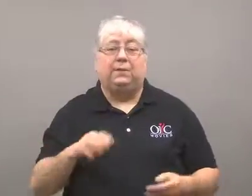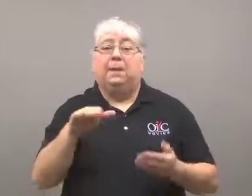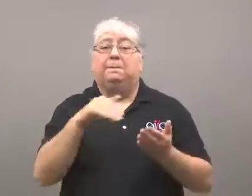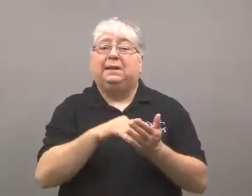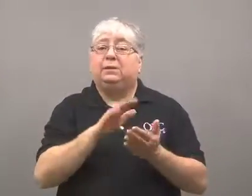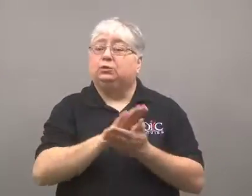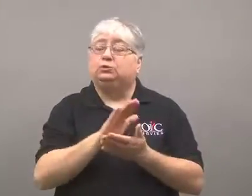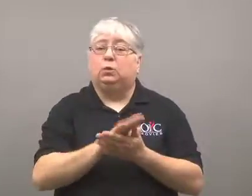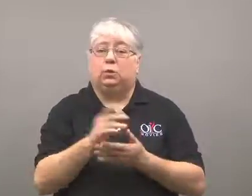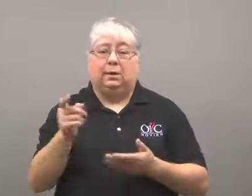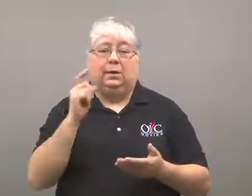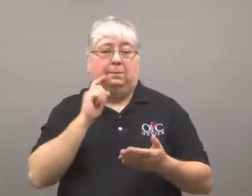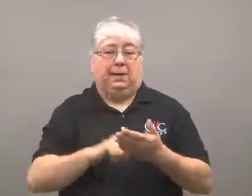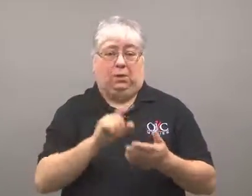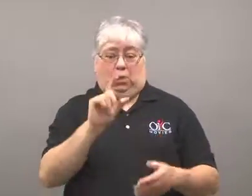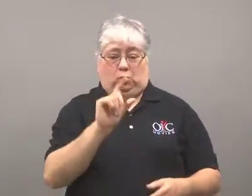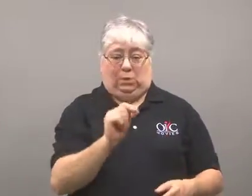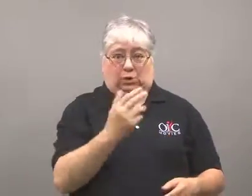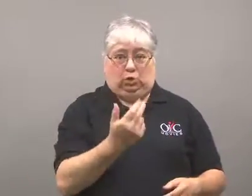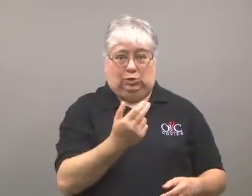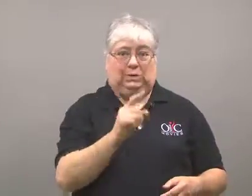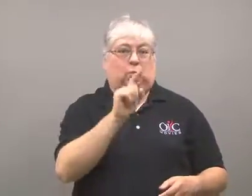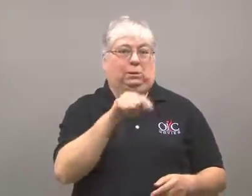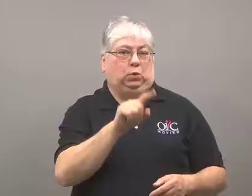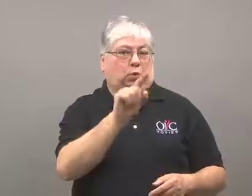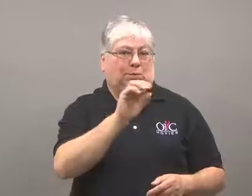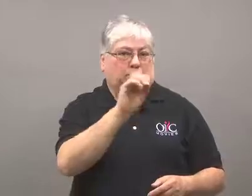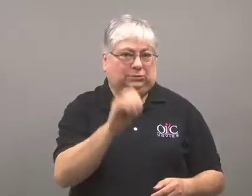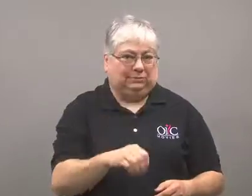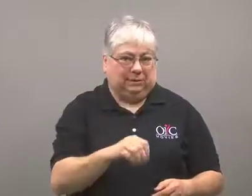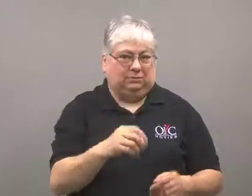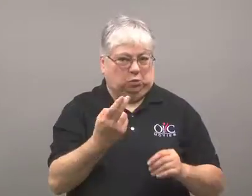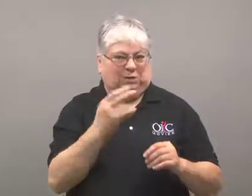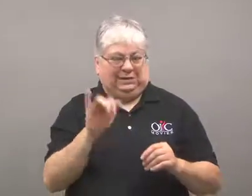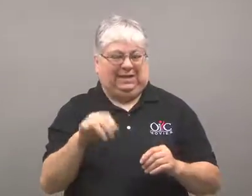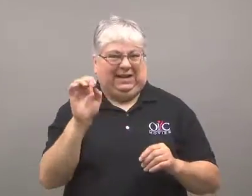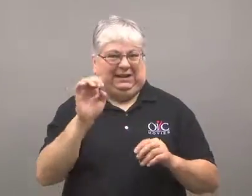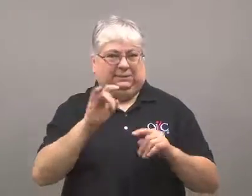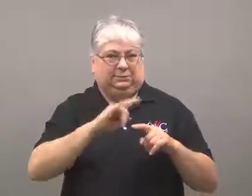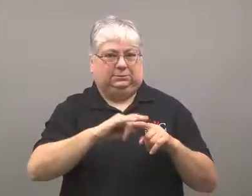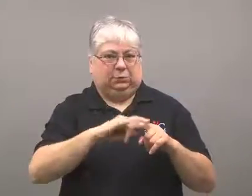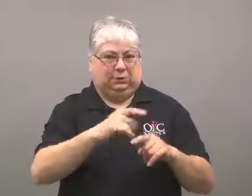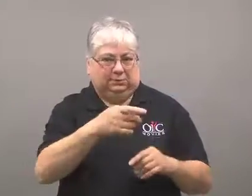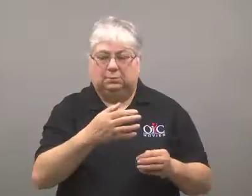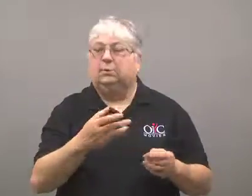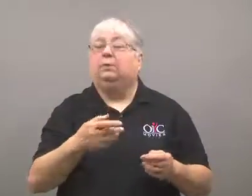In 2013, 1.1% of middle school students used e-cigarettes.